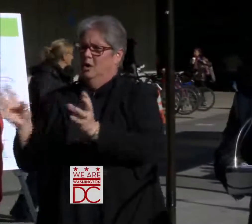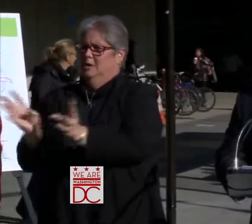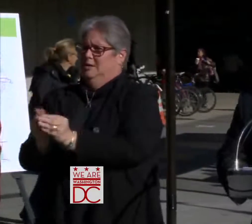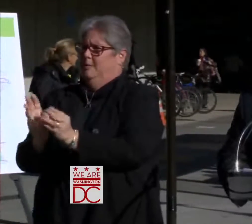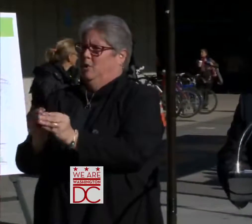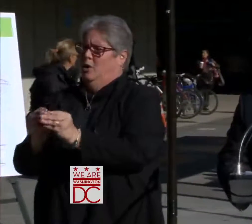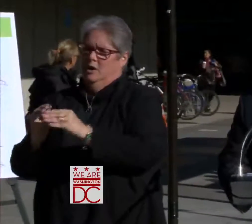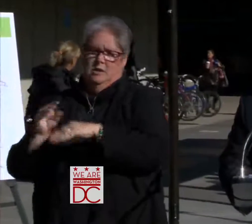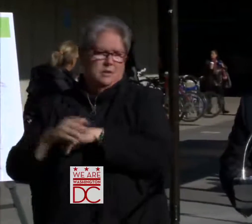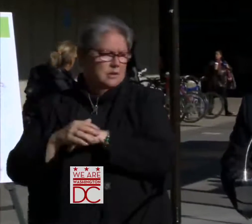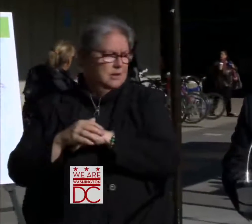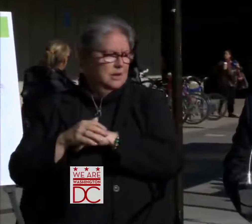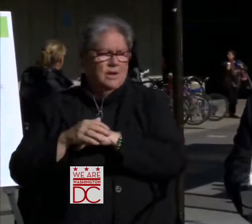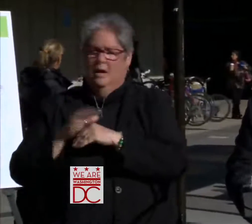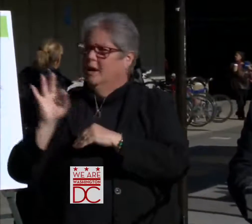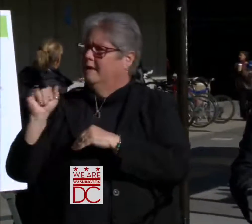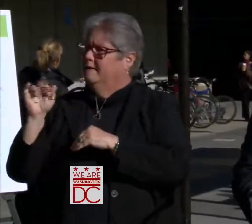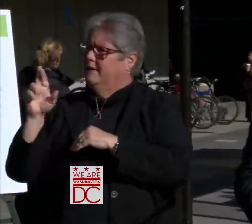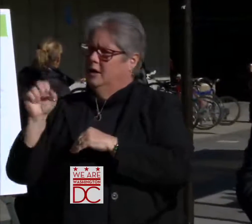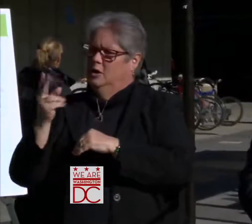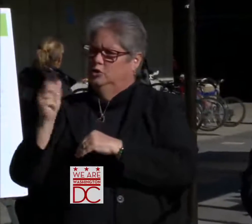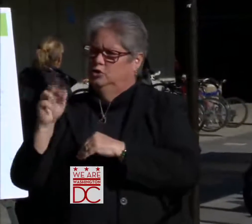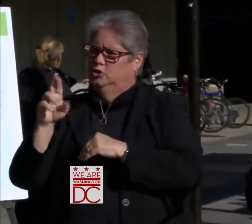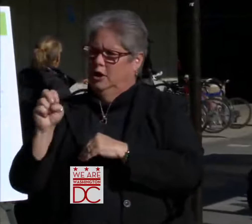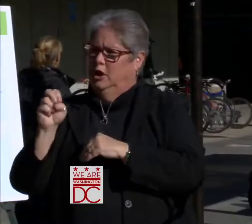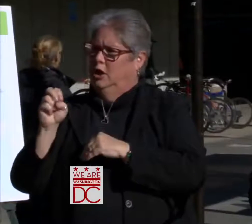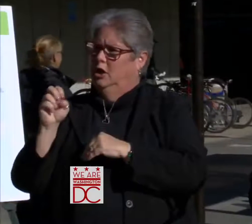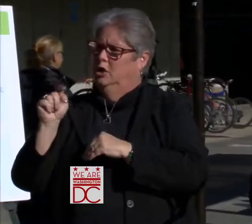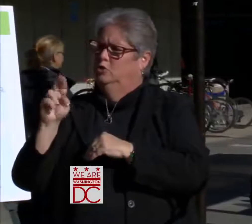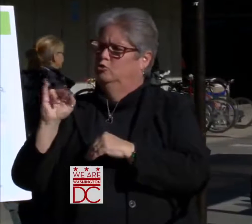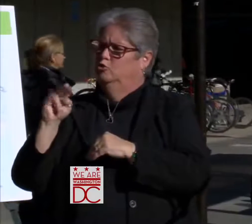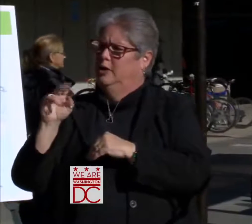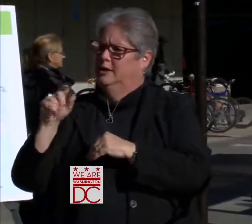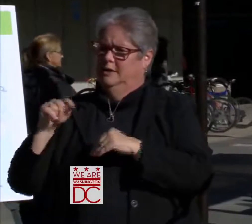CONSULTING, FAIR SHARE TRANSIT BENEFITS, BIKE ROUTE SIGNS